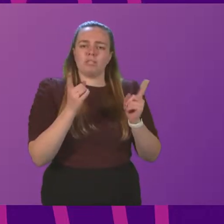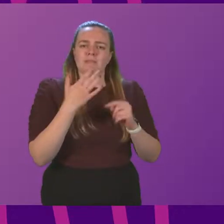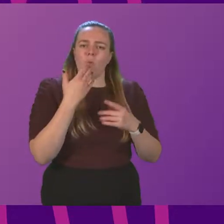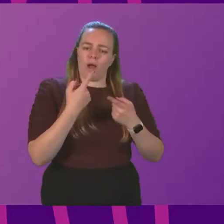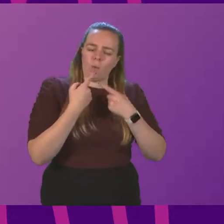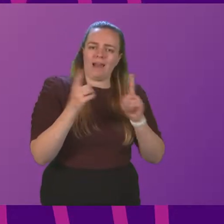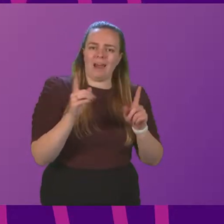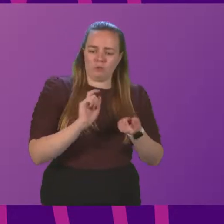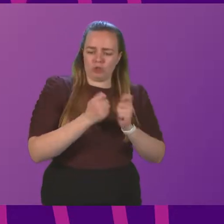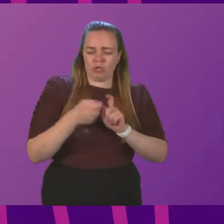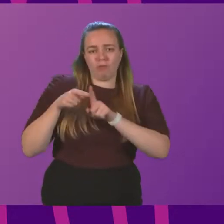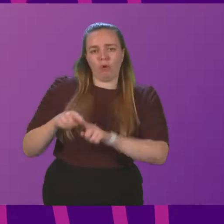the UK Government’s policy in that area, the First Minister said that we were doing so for practical